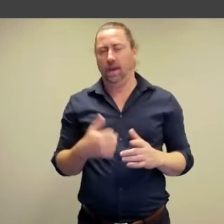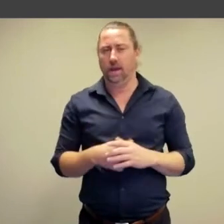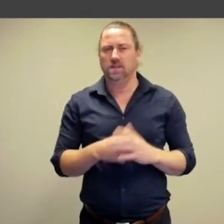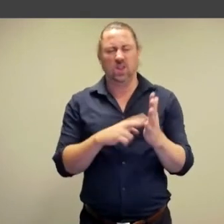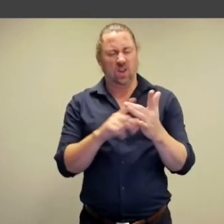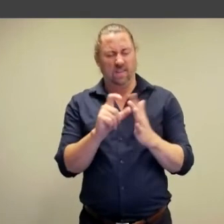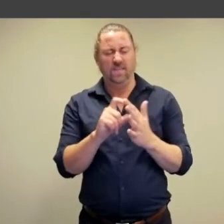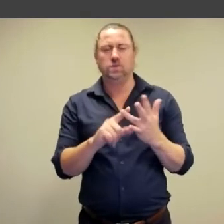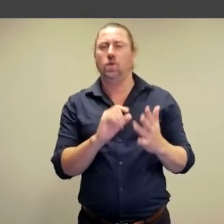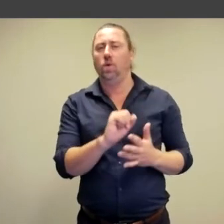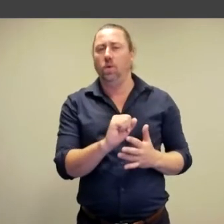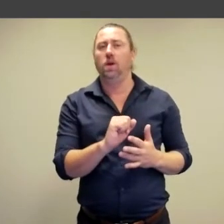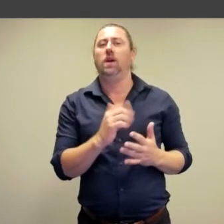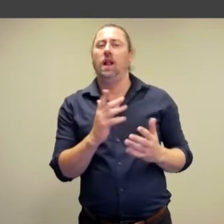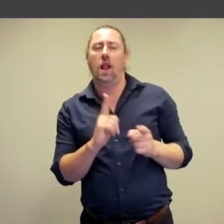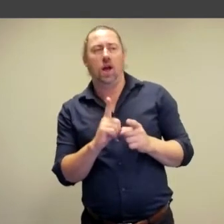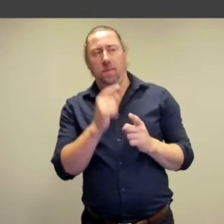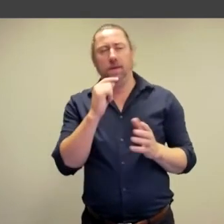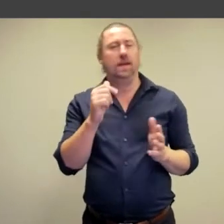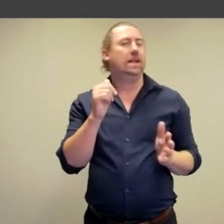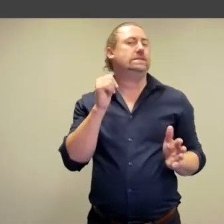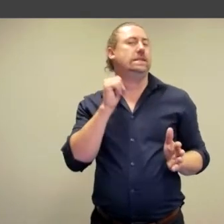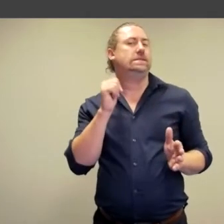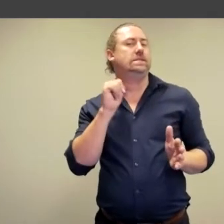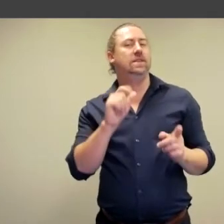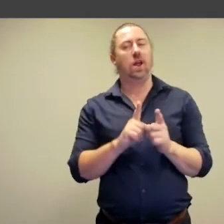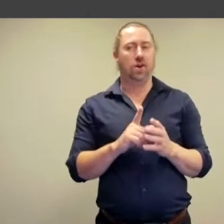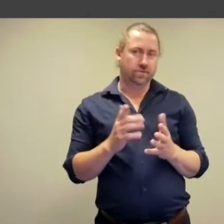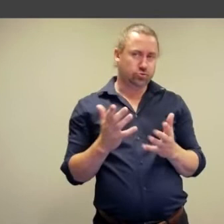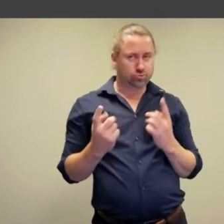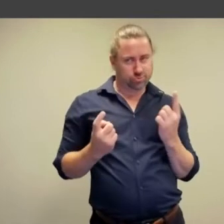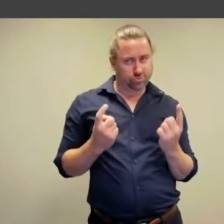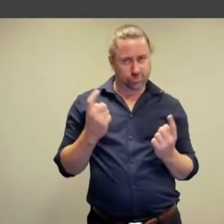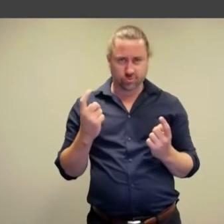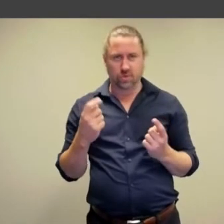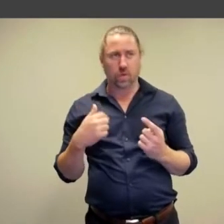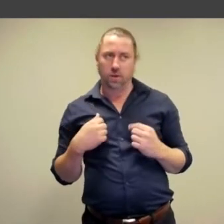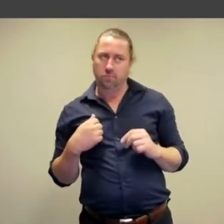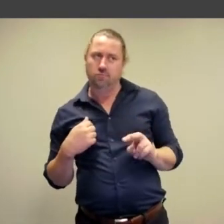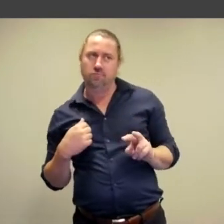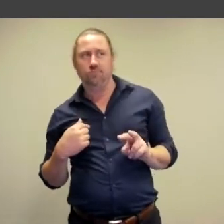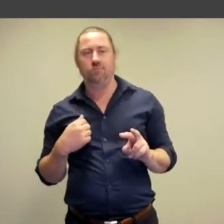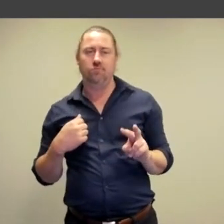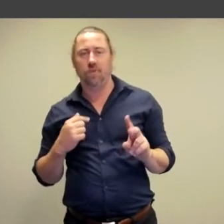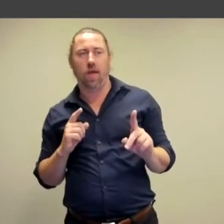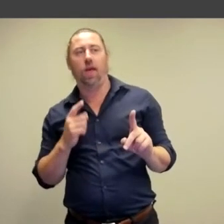very kind of sexy suggestion